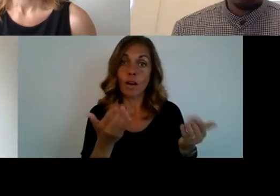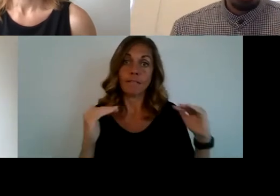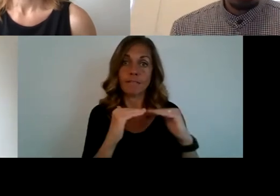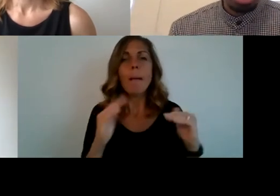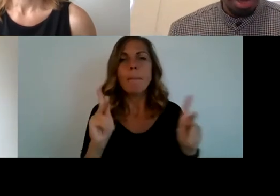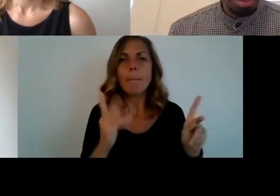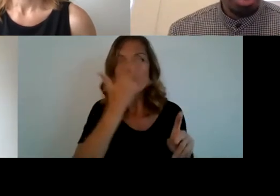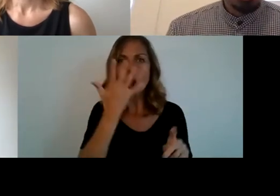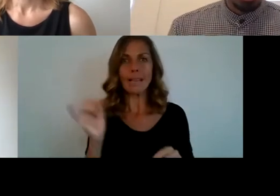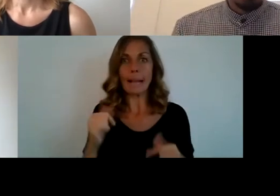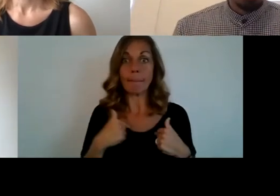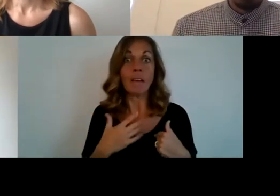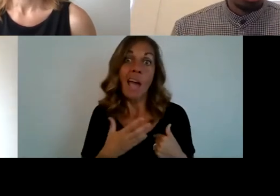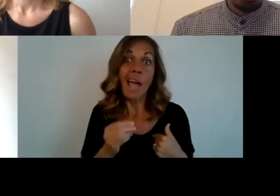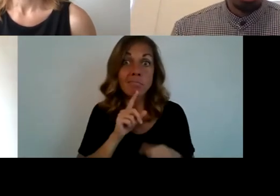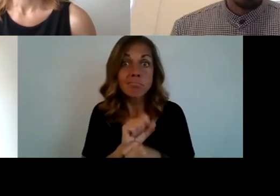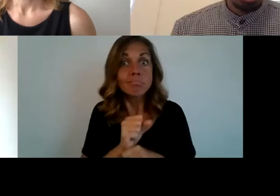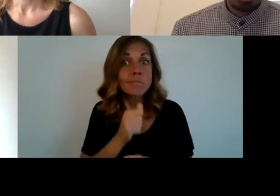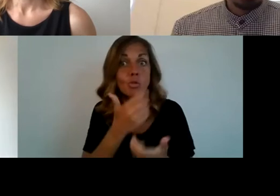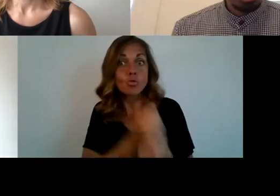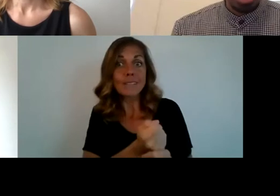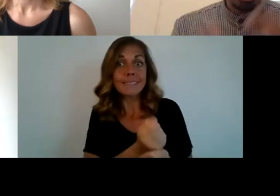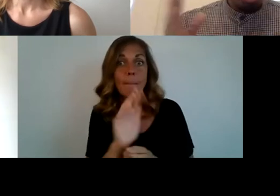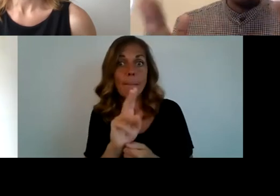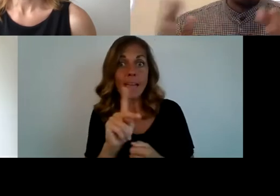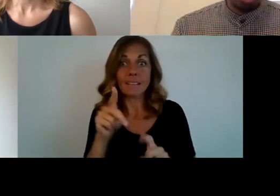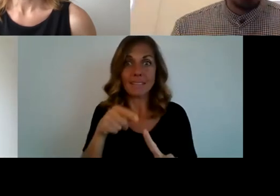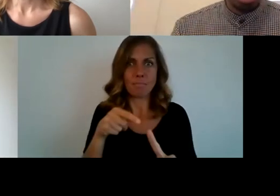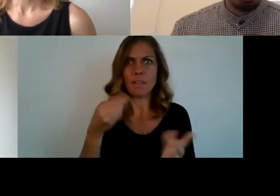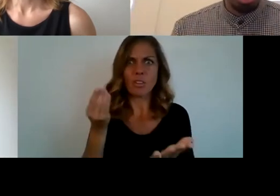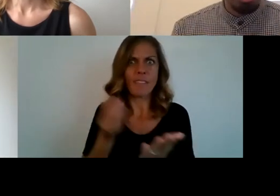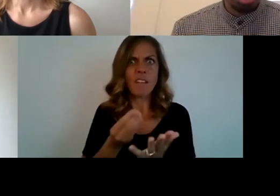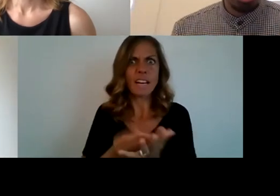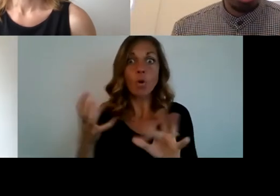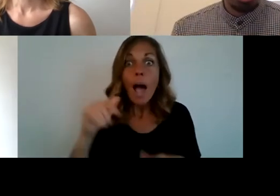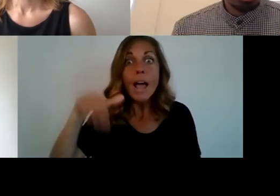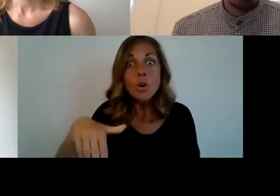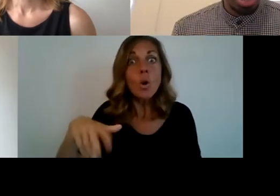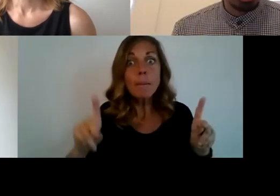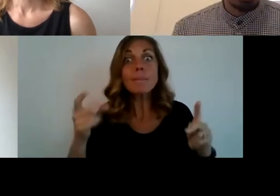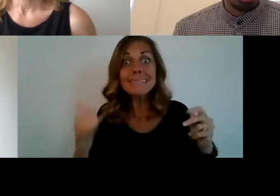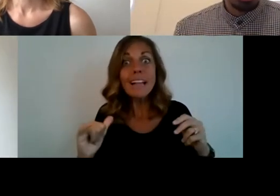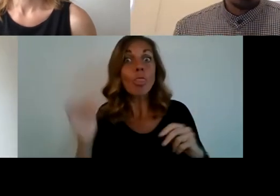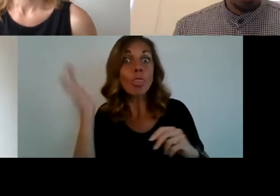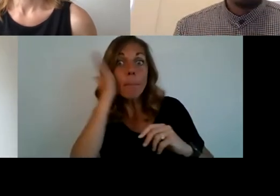trust a bank. I know people who still hide money under mattresses. That's a reality.